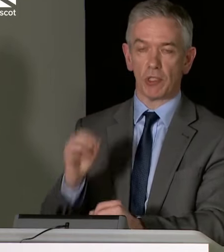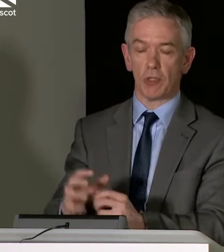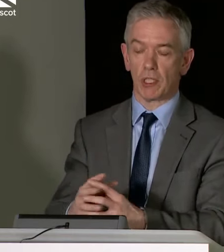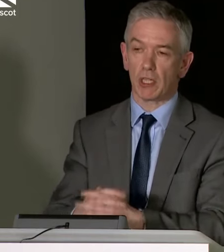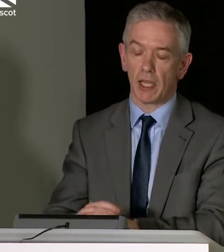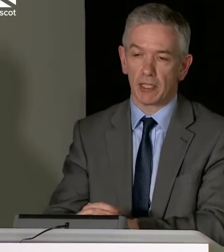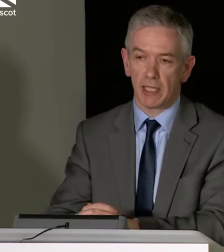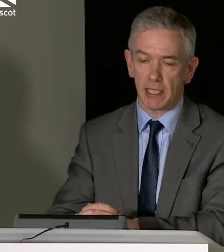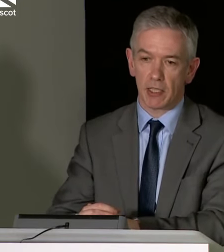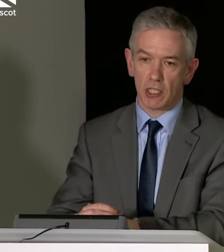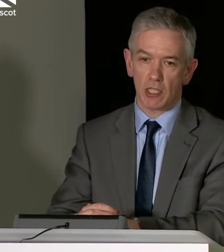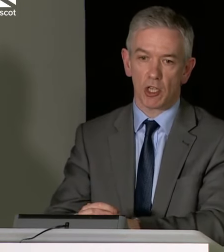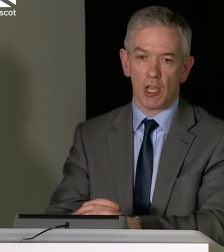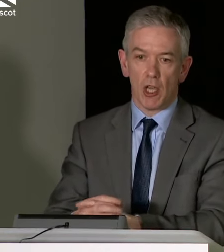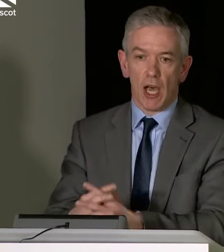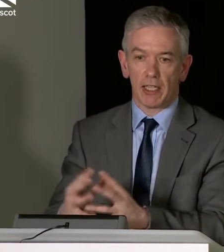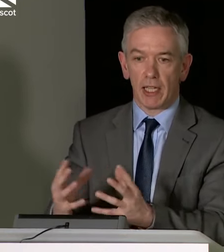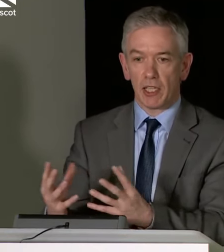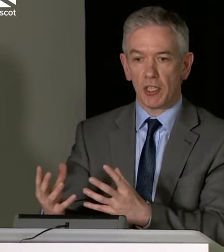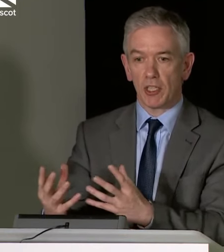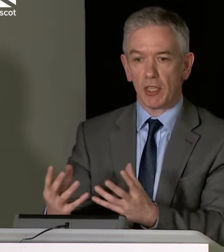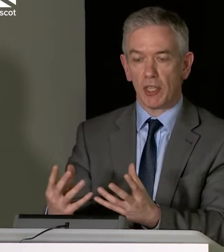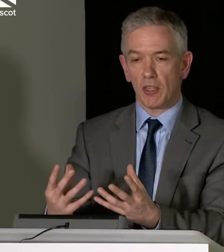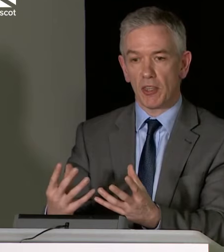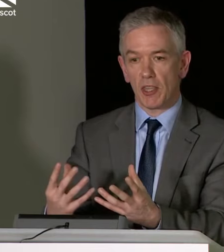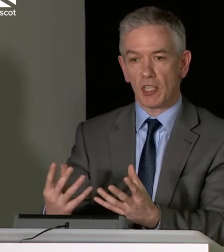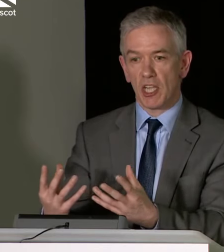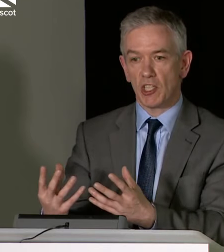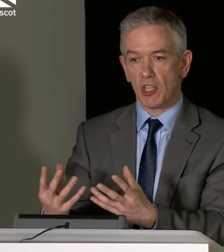any other setting, are really, really tiny at this stage. And I think the sense that